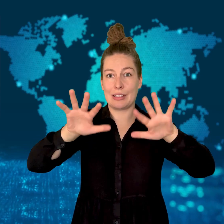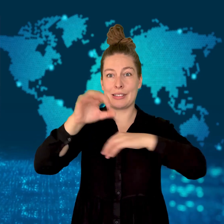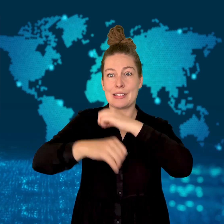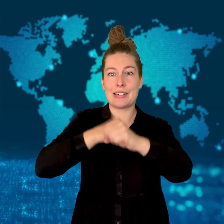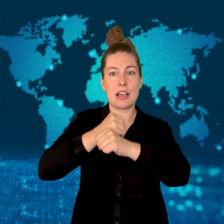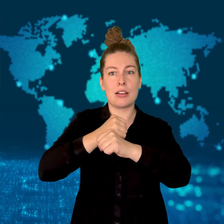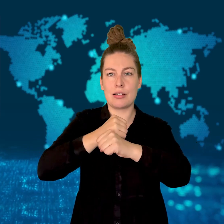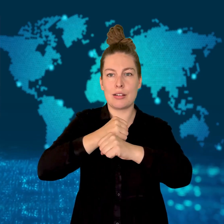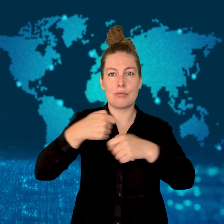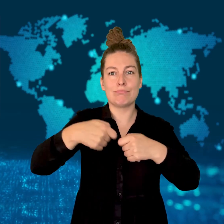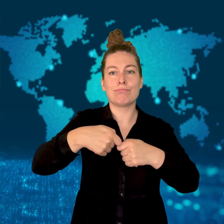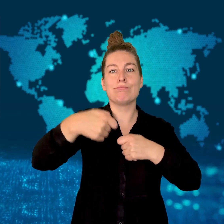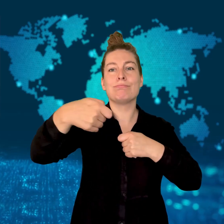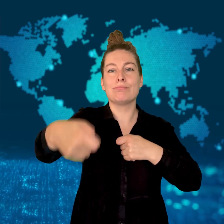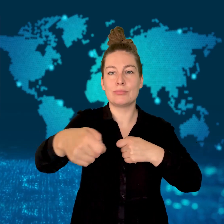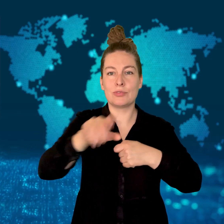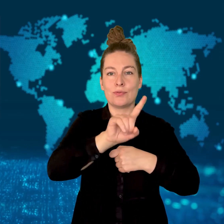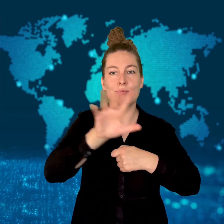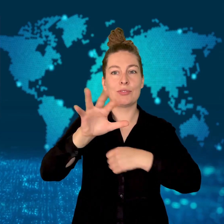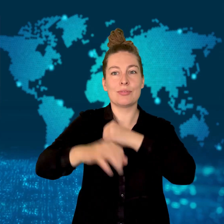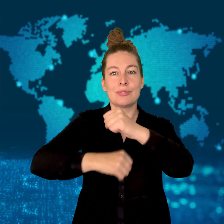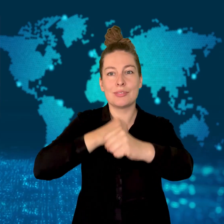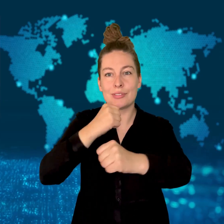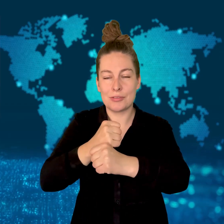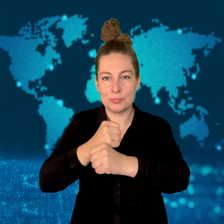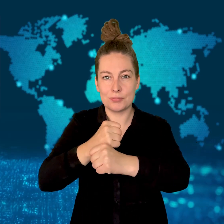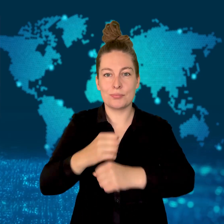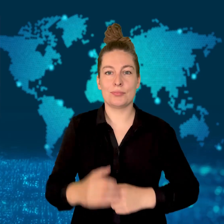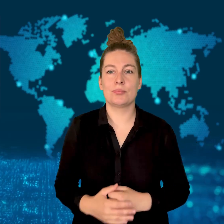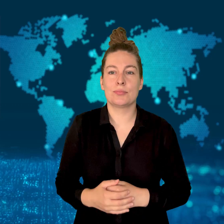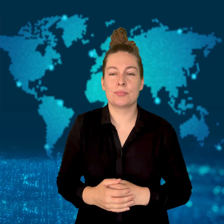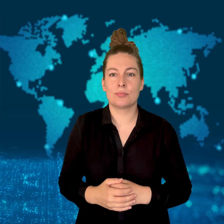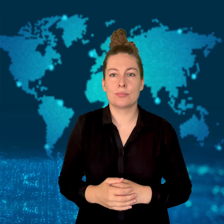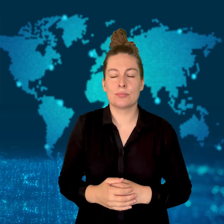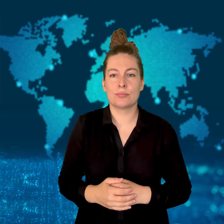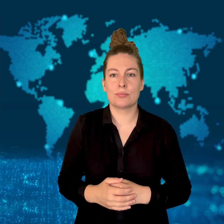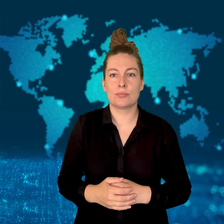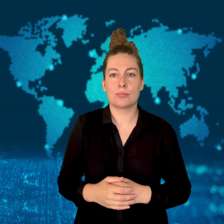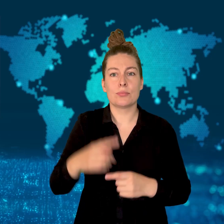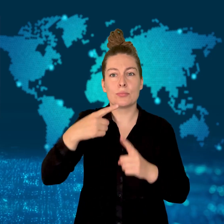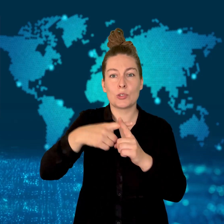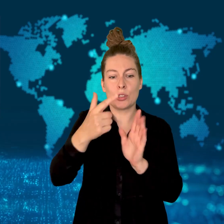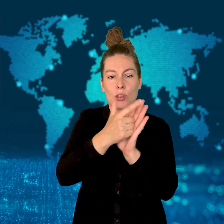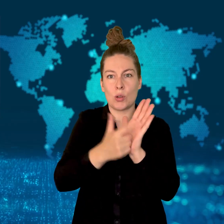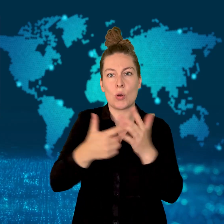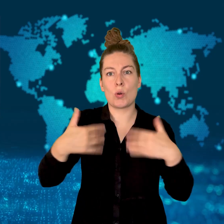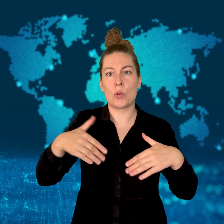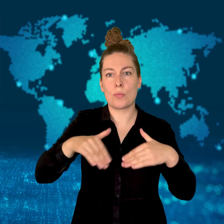an intention not to consent" to sexual intercourse.